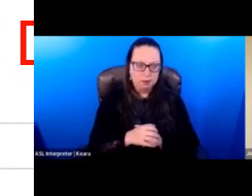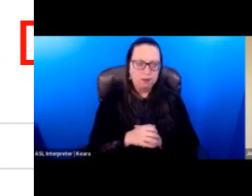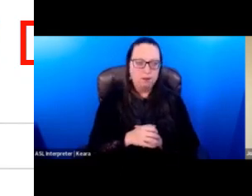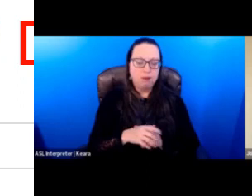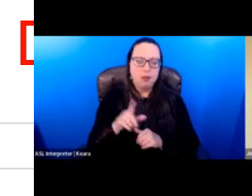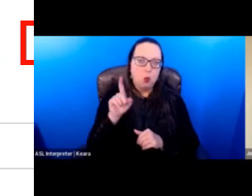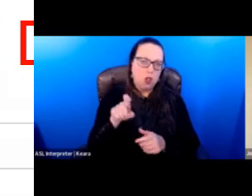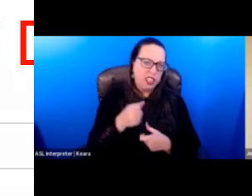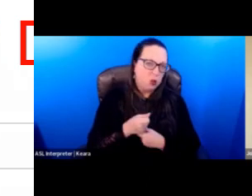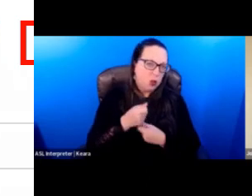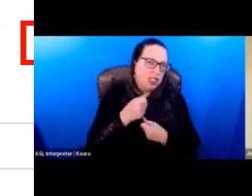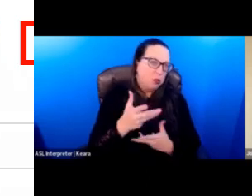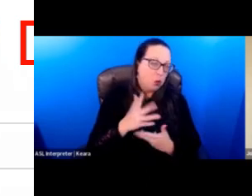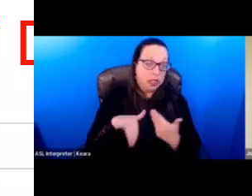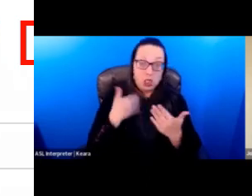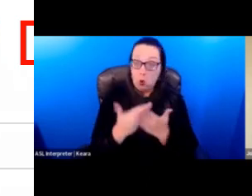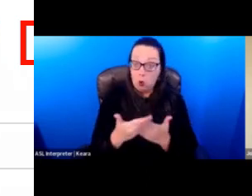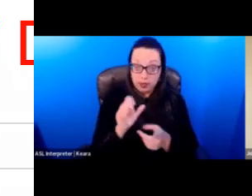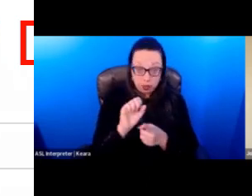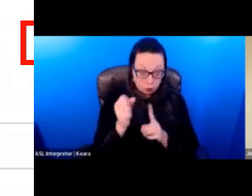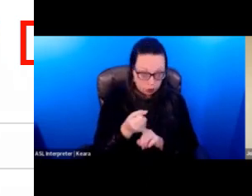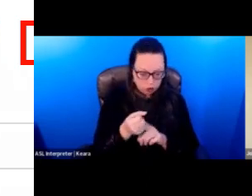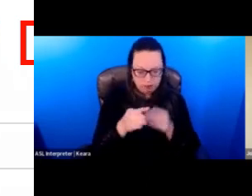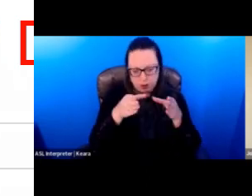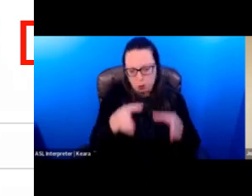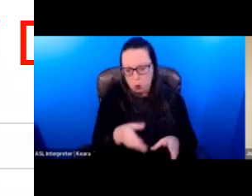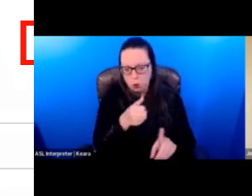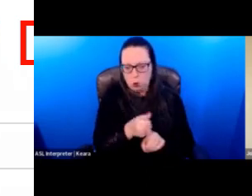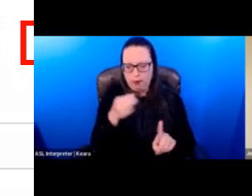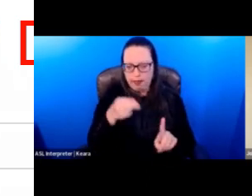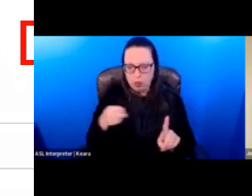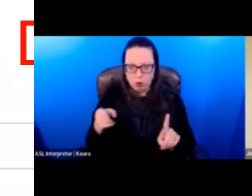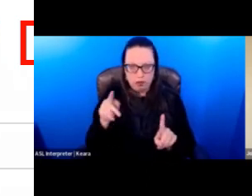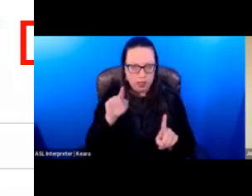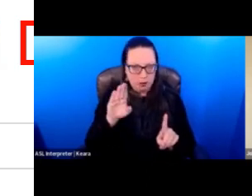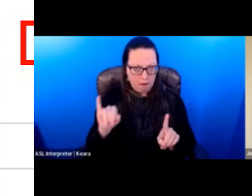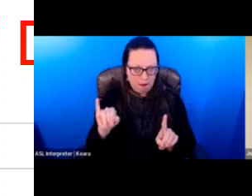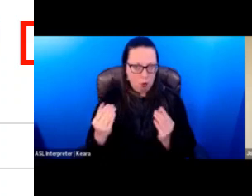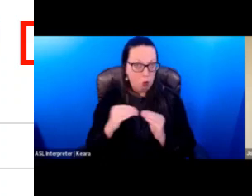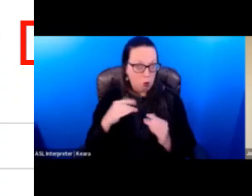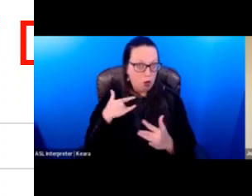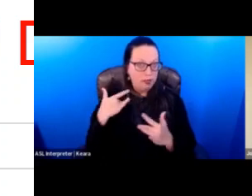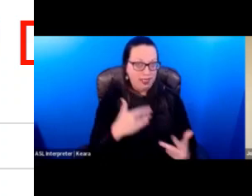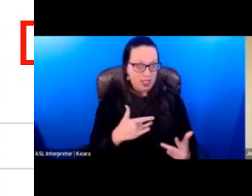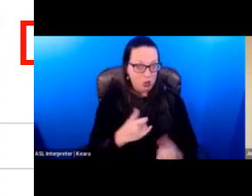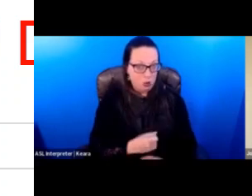expressed, in all cases, again, the persons with a history of traumatic brain injury were more likely to express the needs and